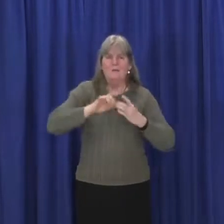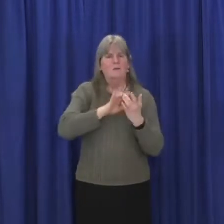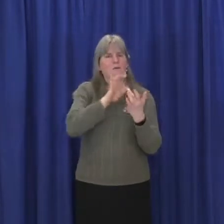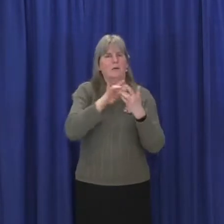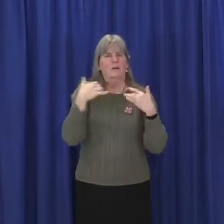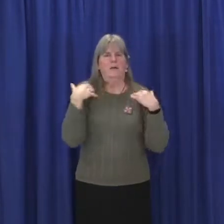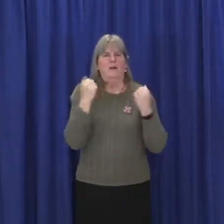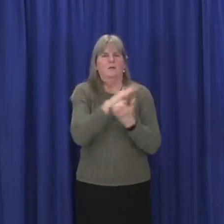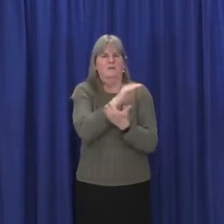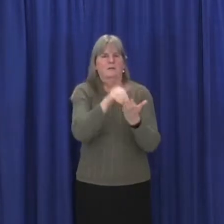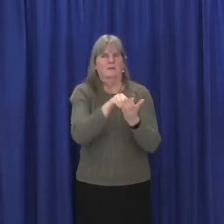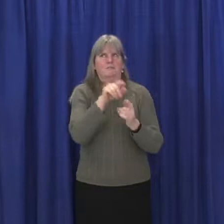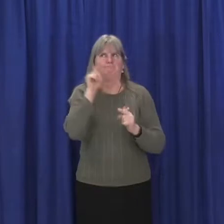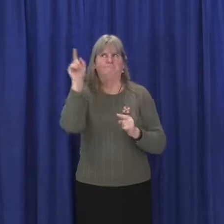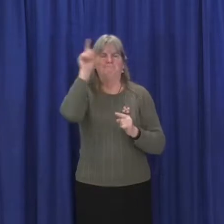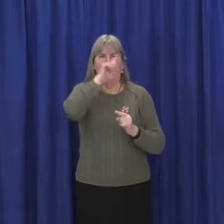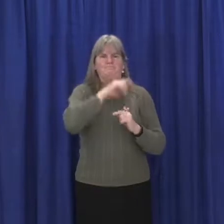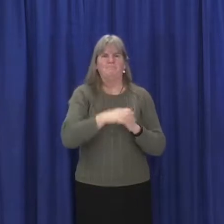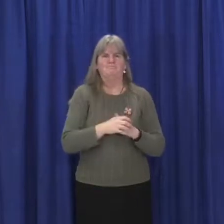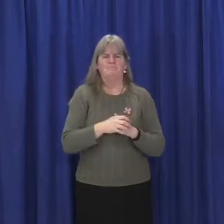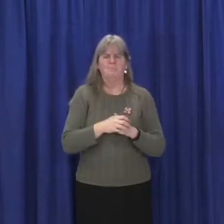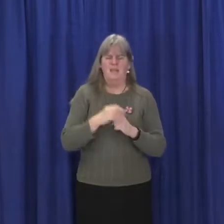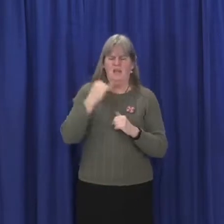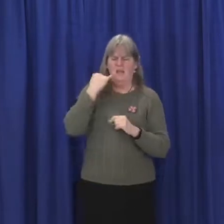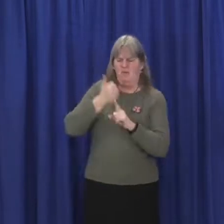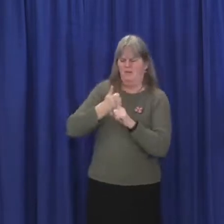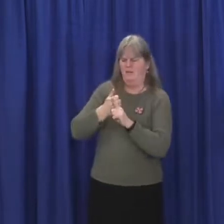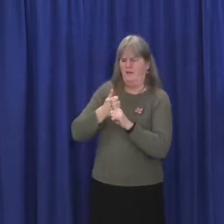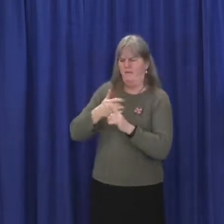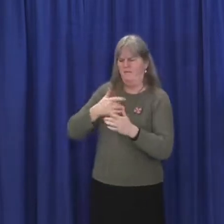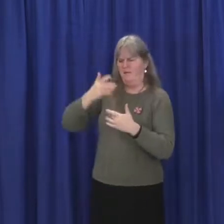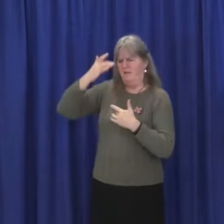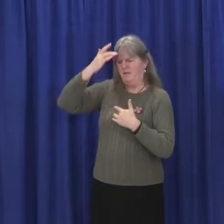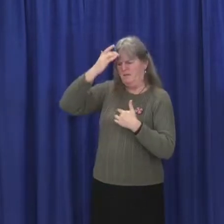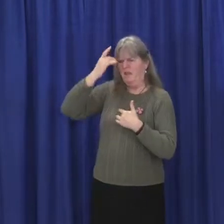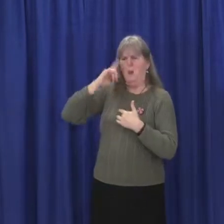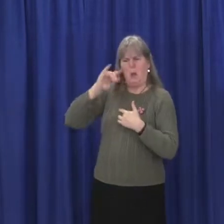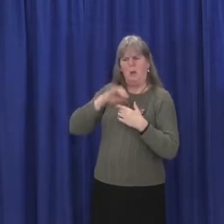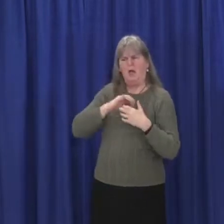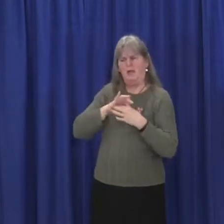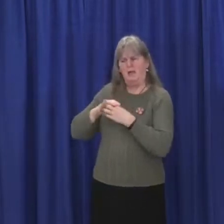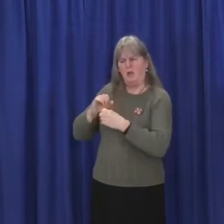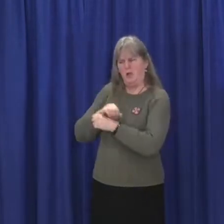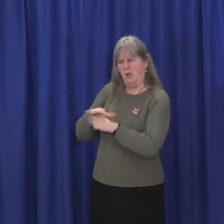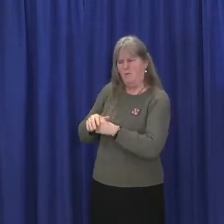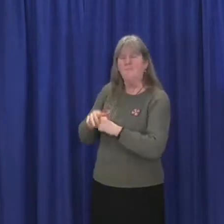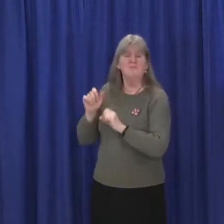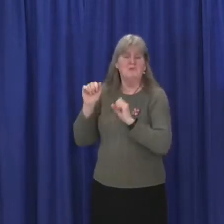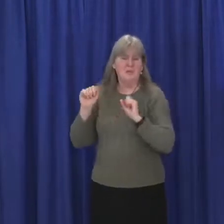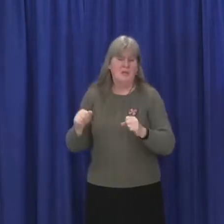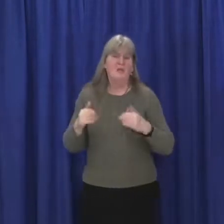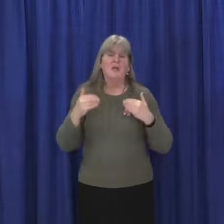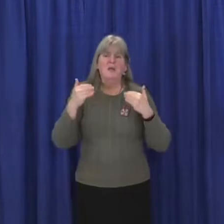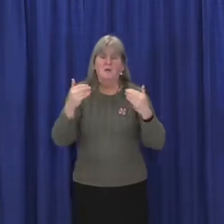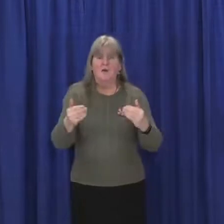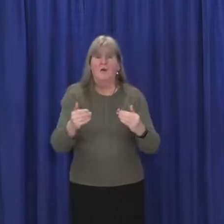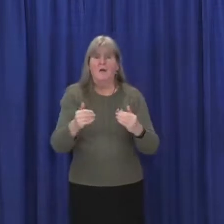If you have COVID-19 symptoms and you can manage at home you can choose to either do an at home rapid test, or you can simply assume